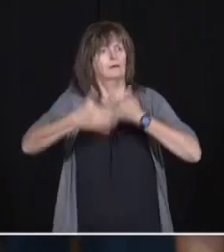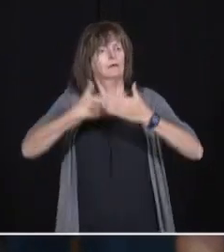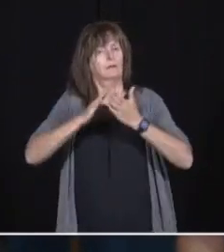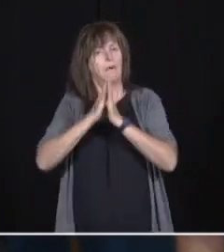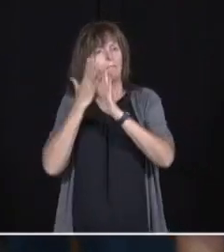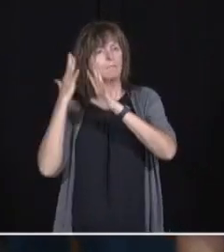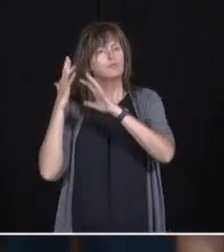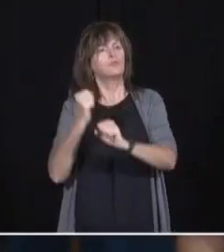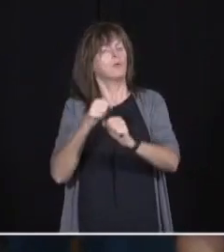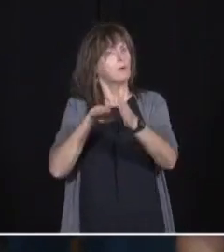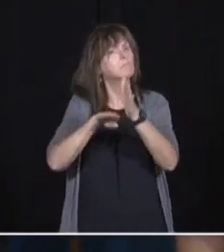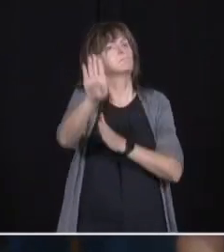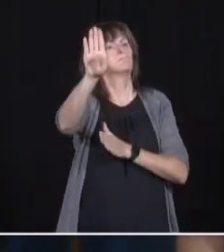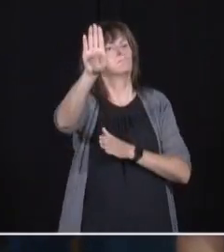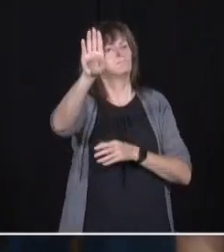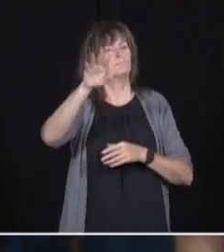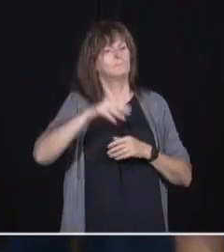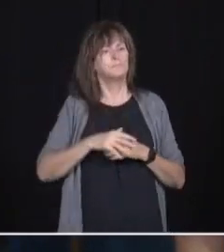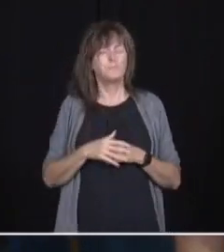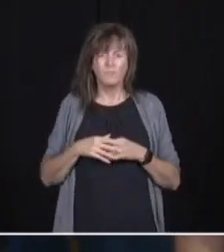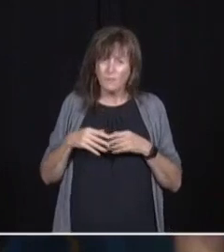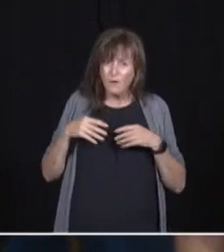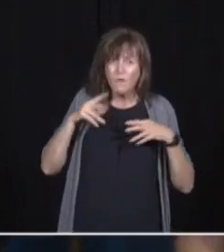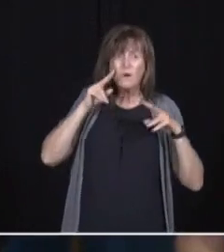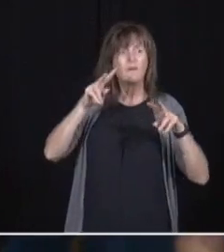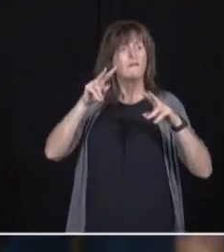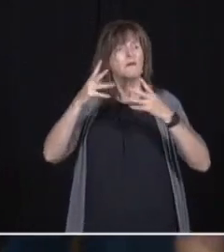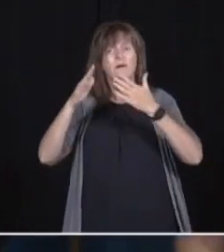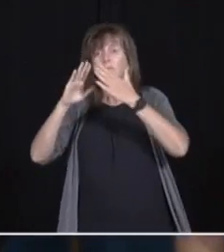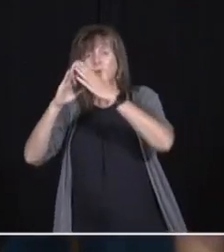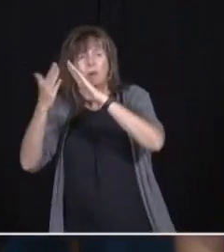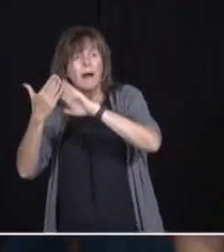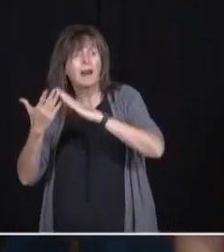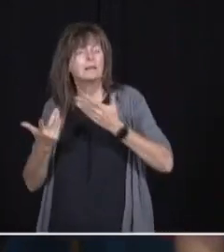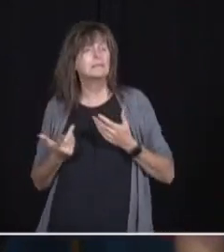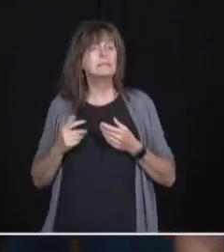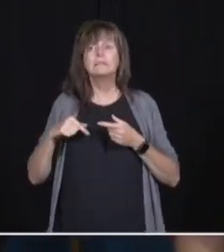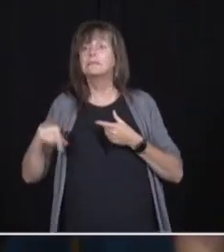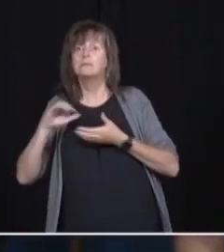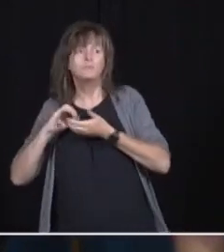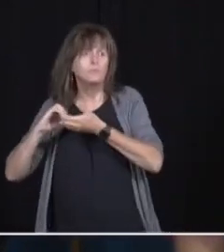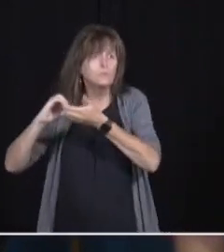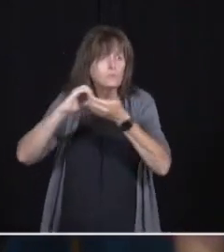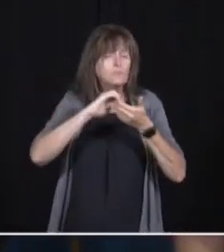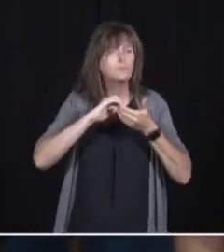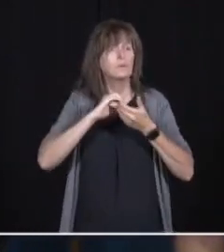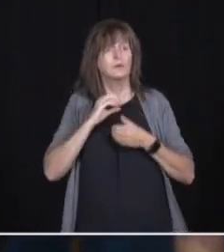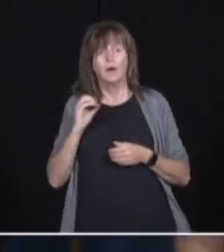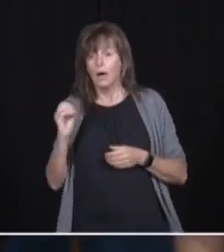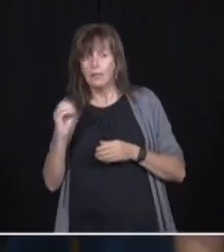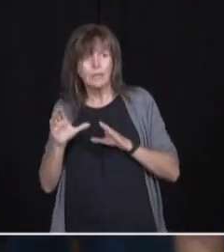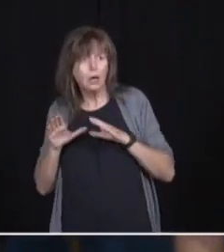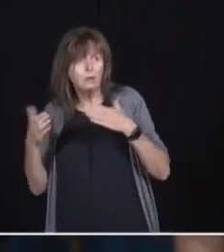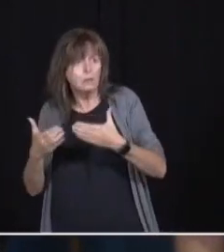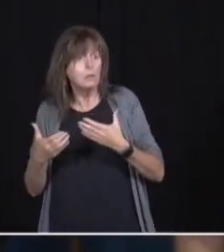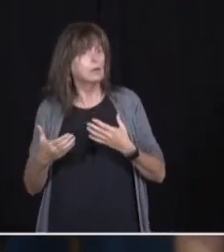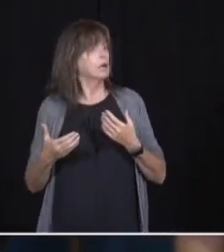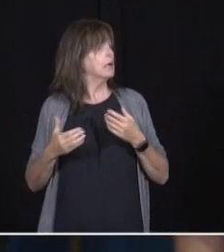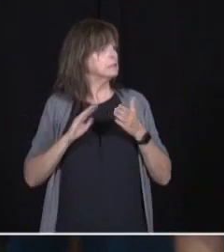We look forward to engaging with the Association of municipalities of Ontario and the city of Toronto on this in the coming days and weeks.